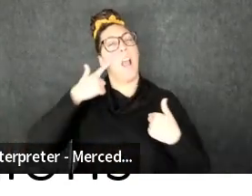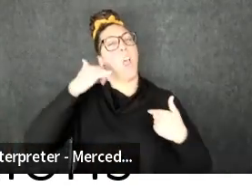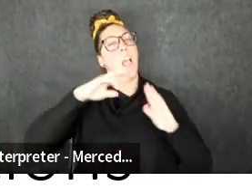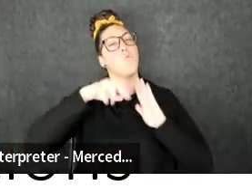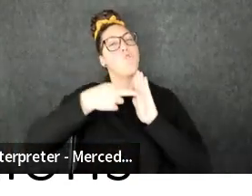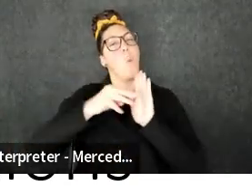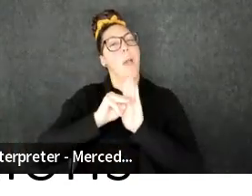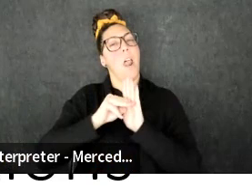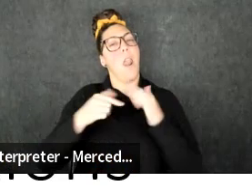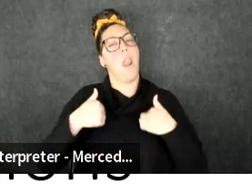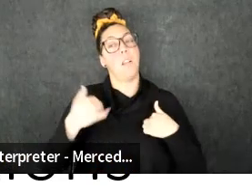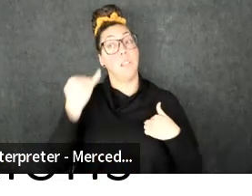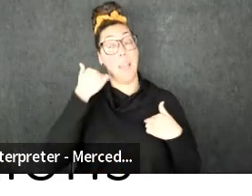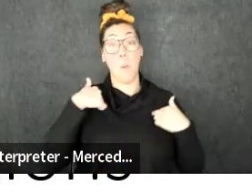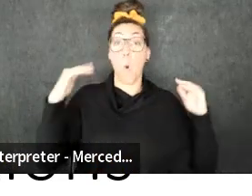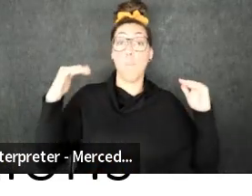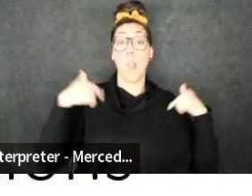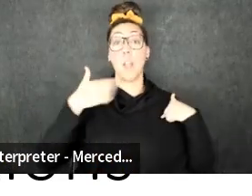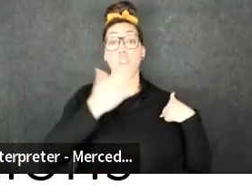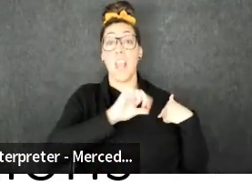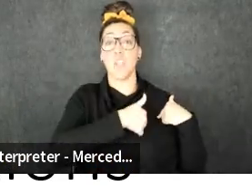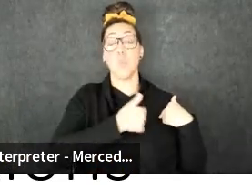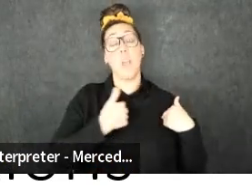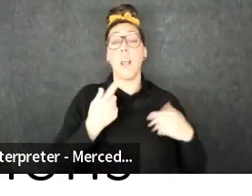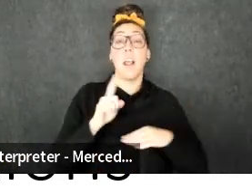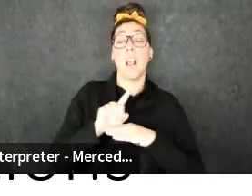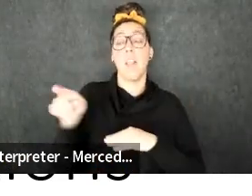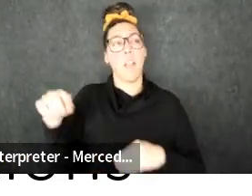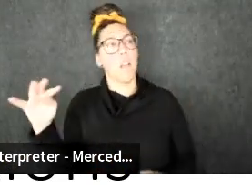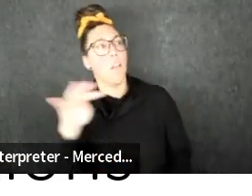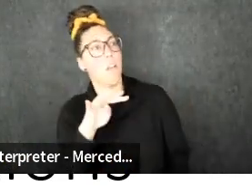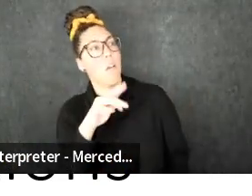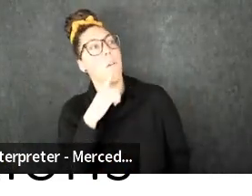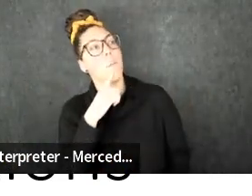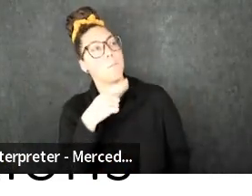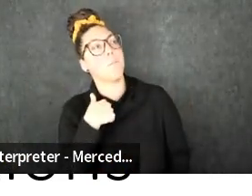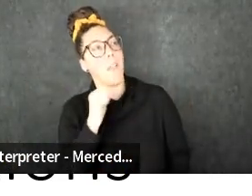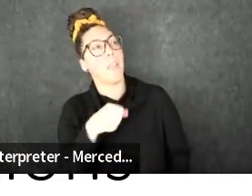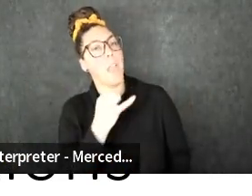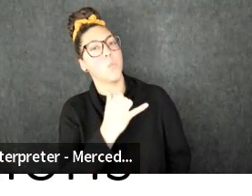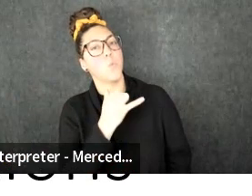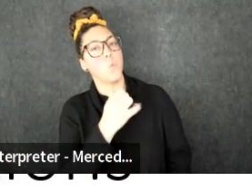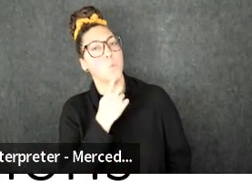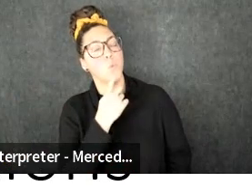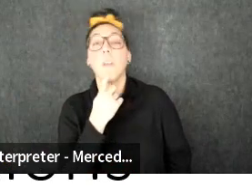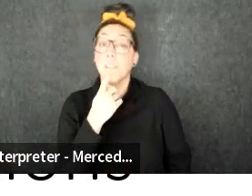into the classroom that helps them see like, okay, I can, I can do this too. So it's a good way to start the semester.